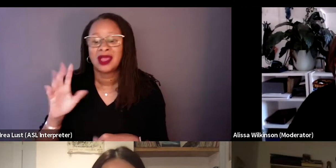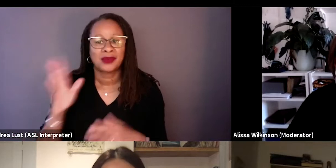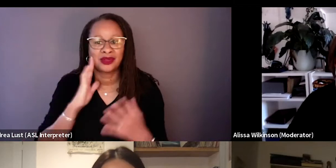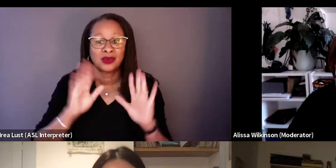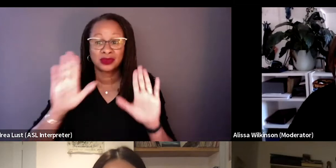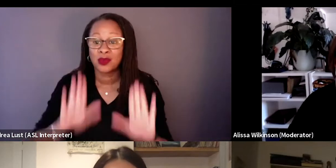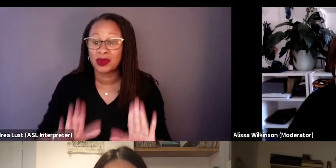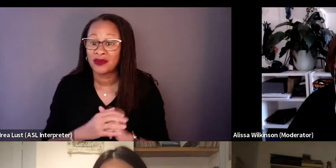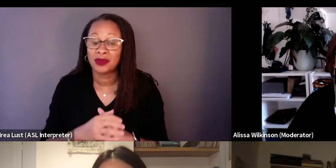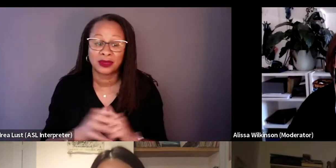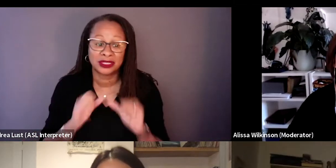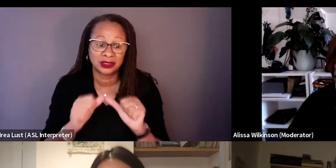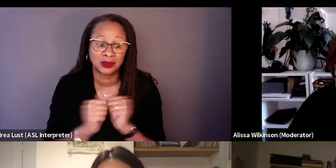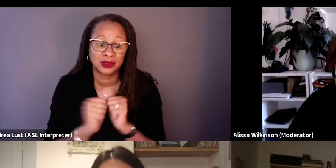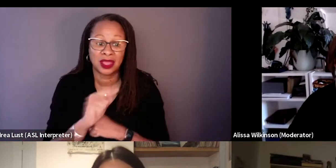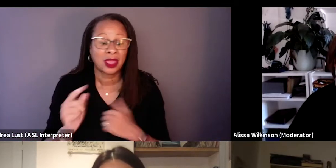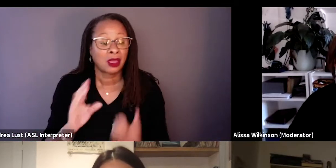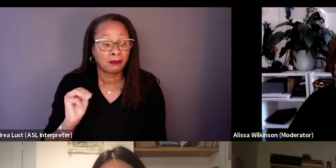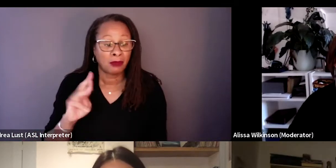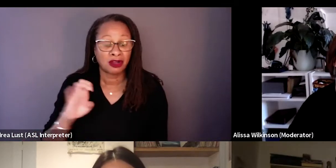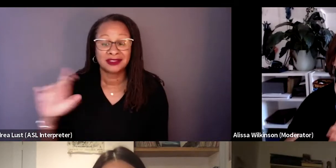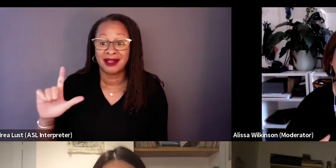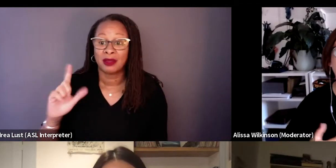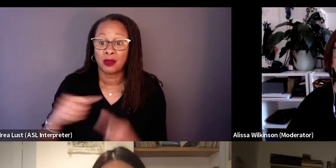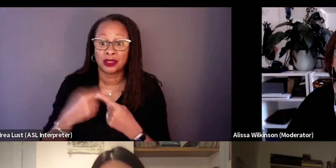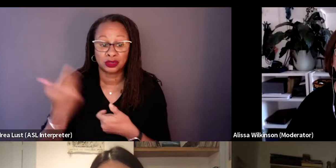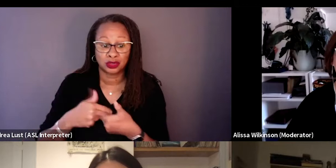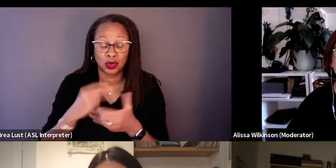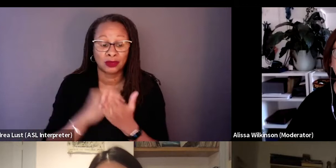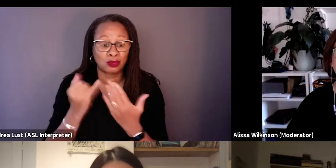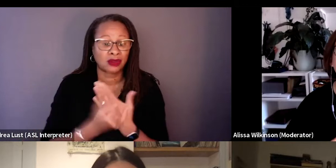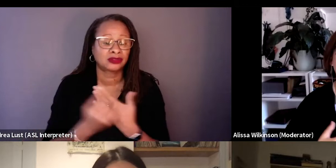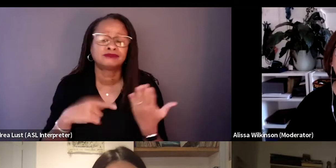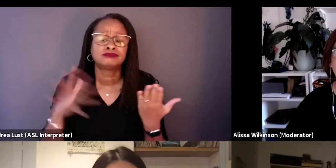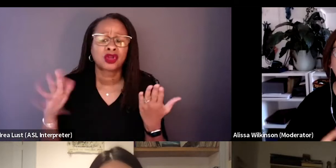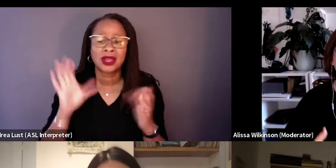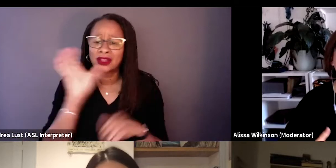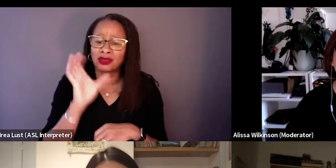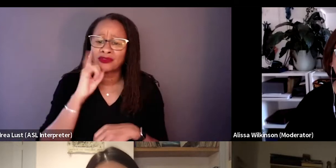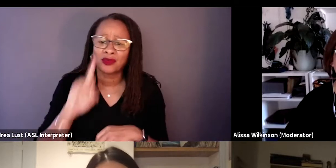Marcel. When you joined the project, where, what were you kind of looking for? Where, where were you coming